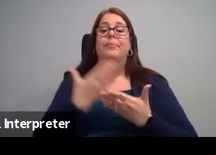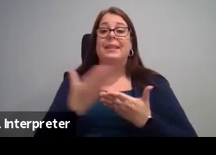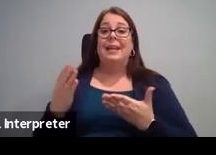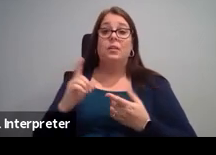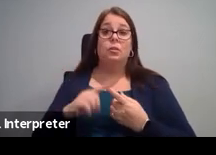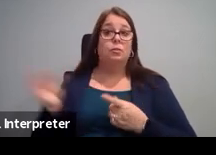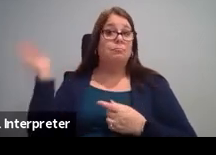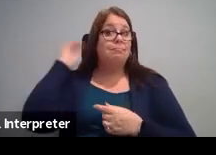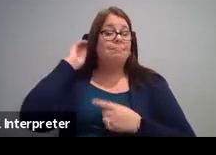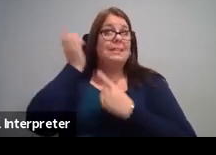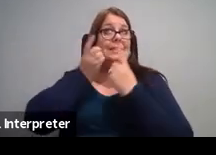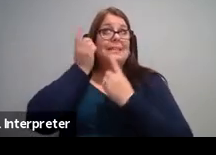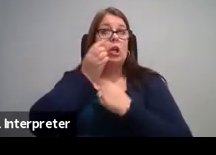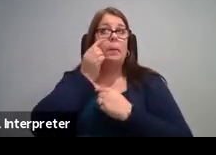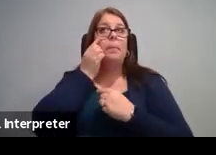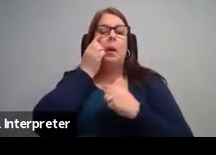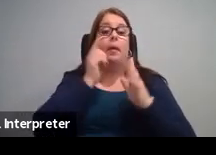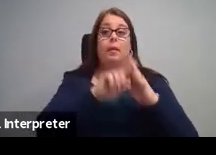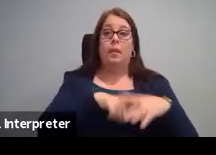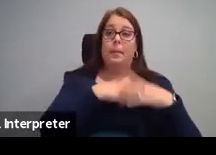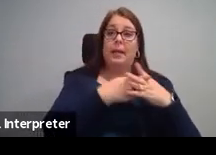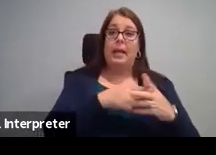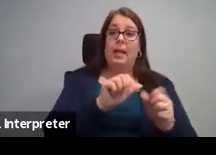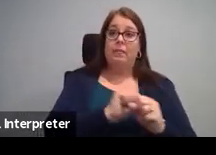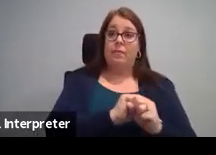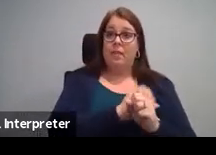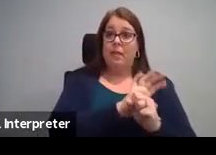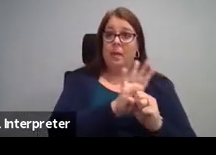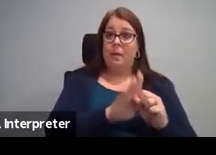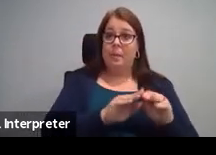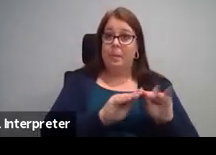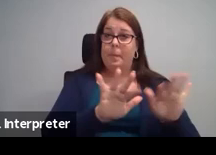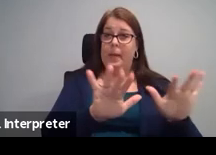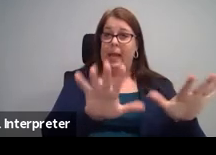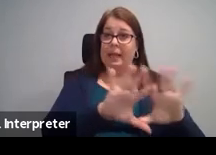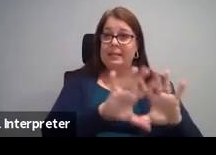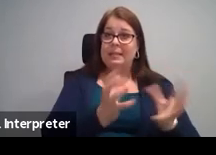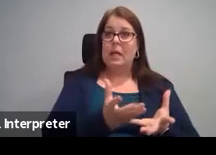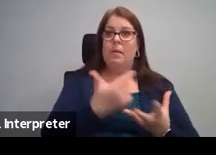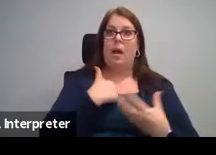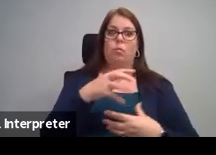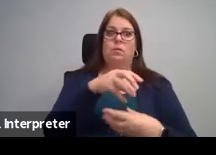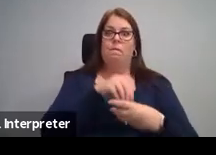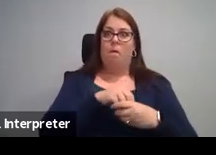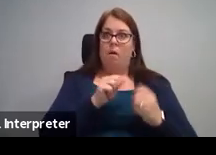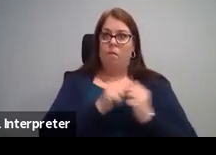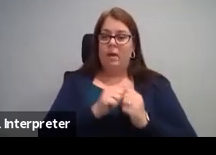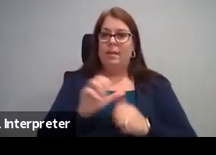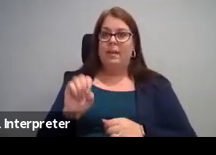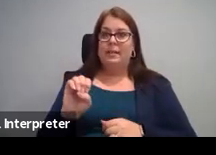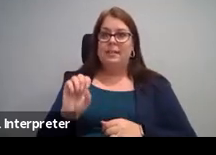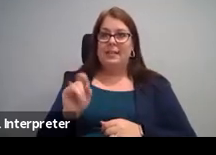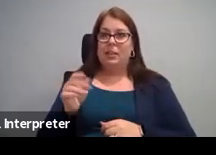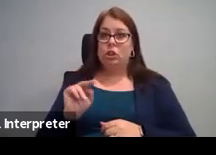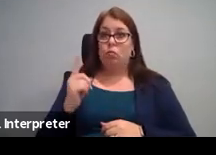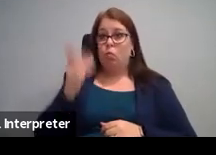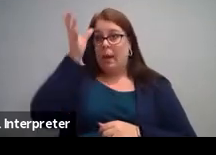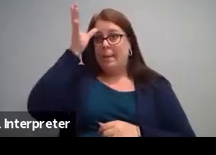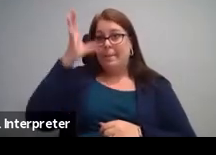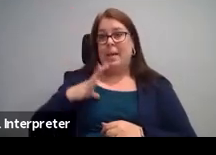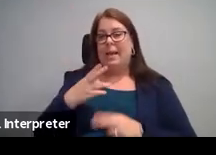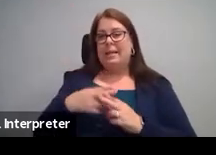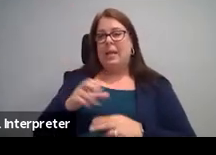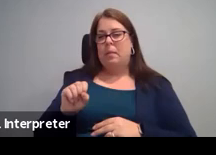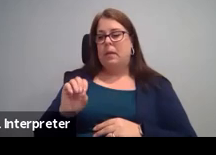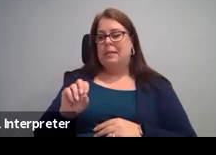Laurie Arnold: At the start of the pandemic. I happen to be involved in a session. And there was a gentleman there. He's a researcher and his name is sending the ganja. And some of you may have heard of sending the ganja.